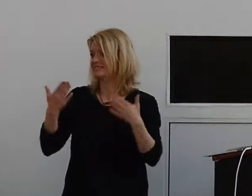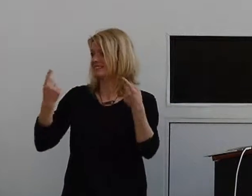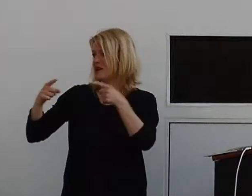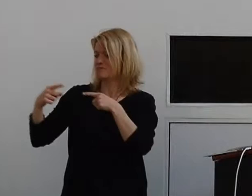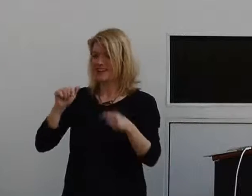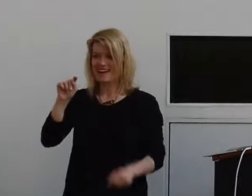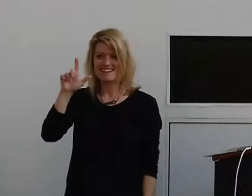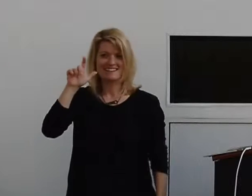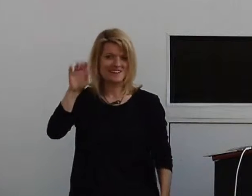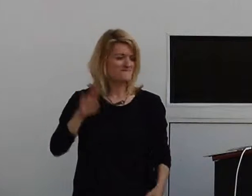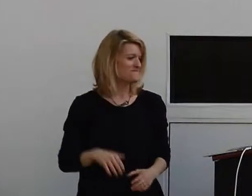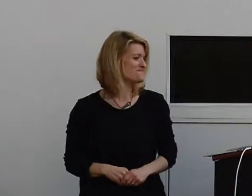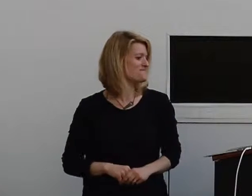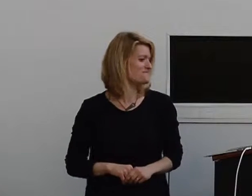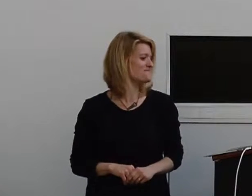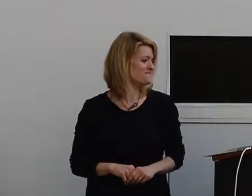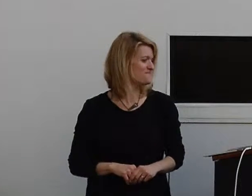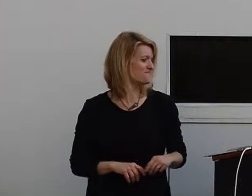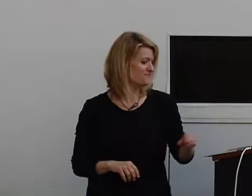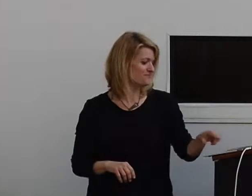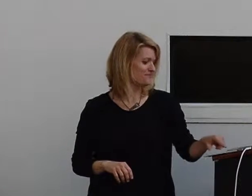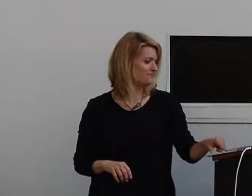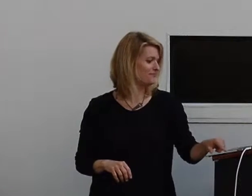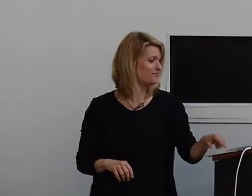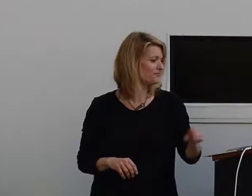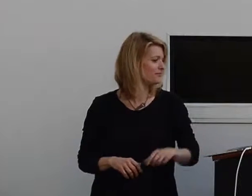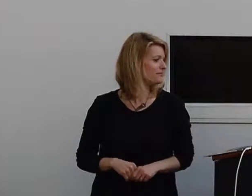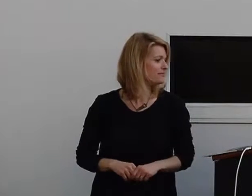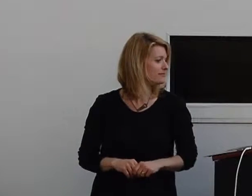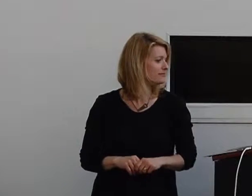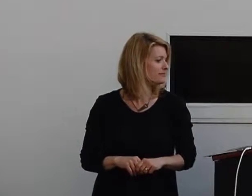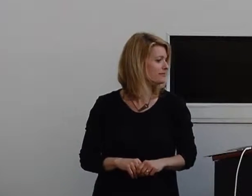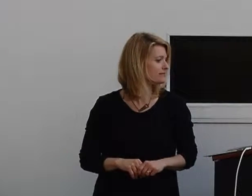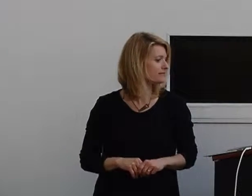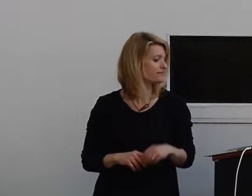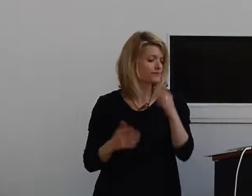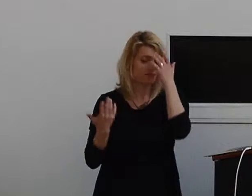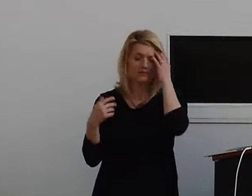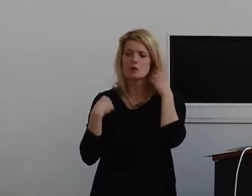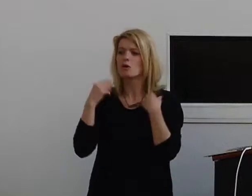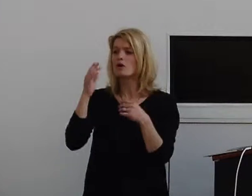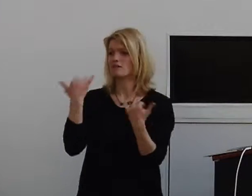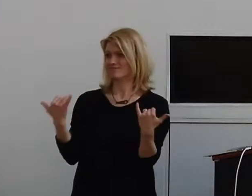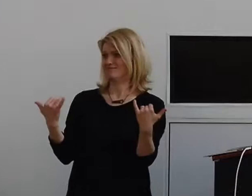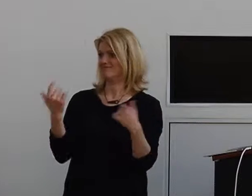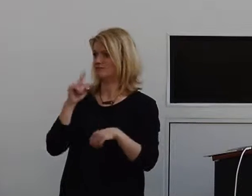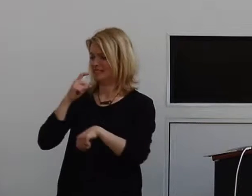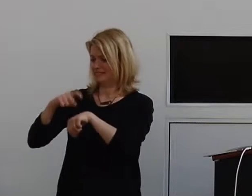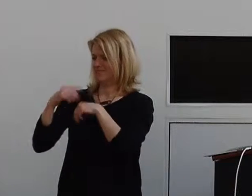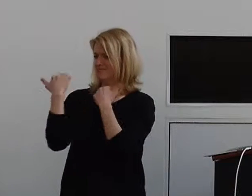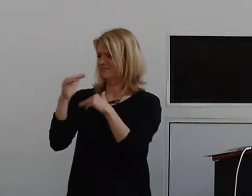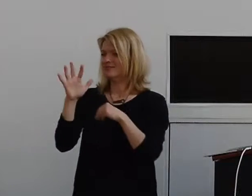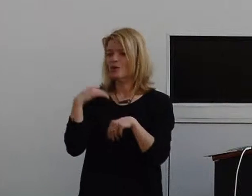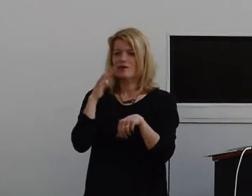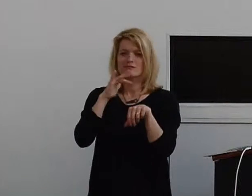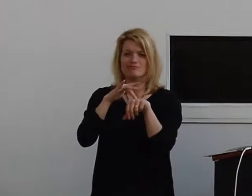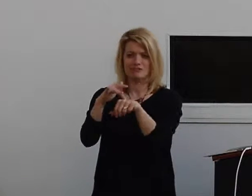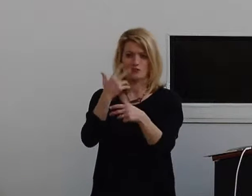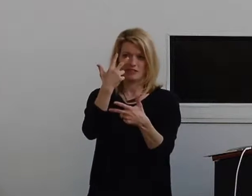today. We train and grow student skills in our lab. A lot of amazing things are happening in our lab,